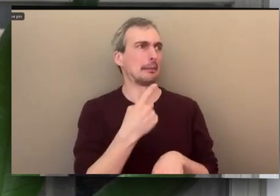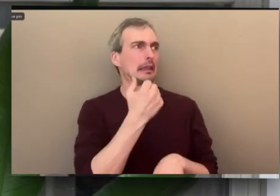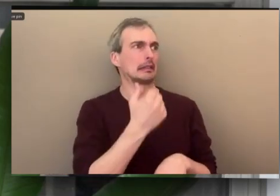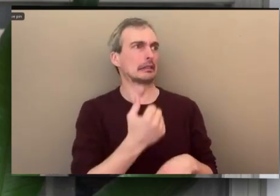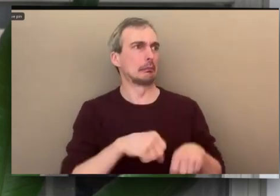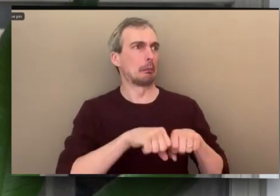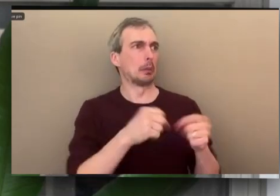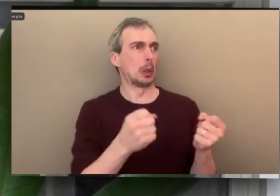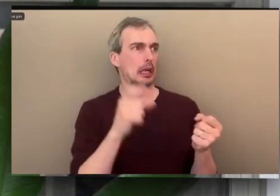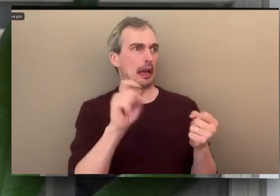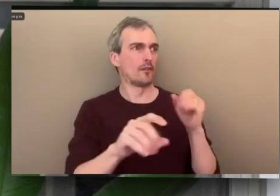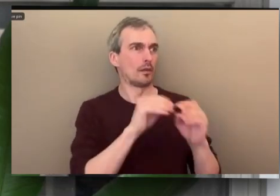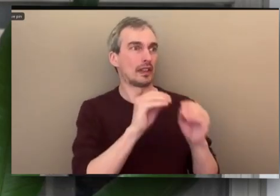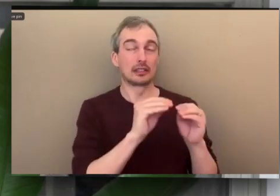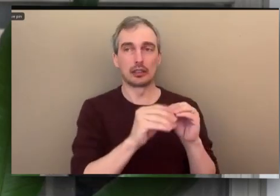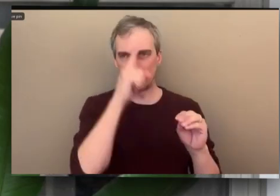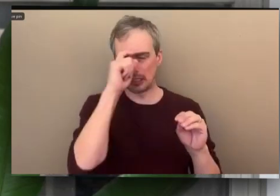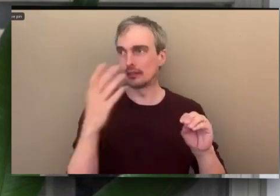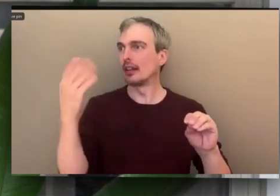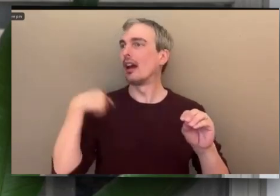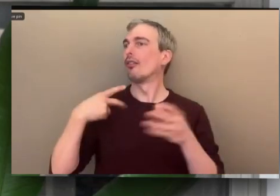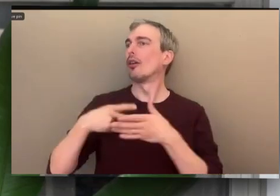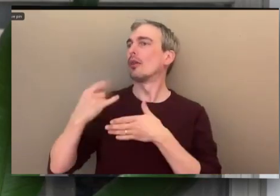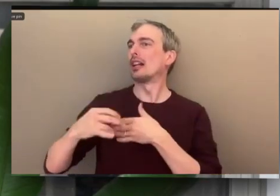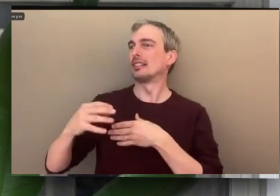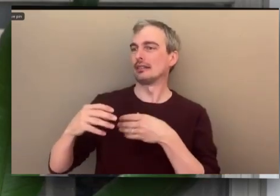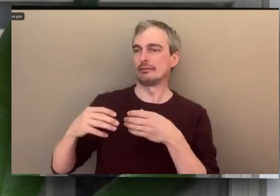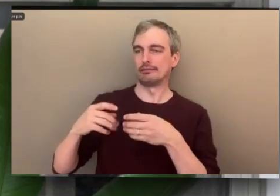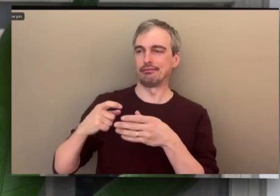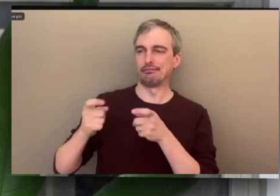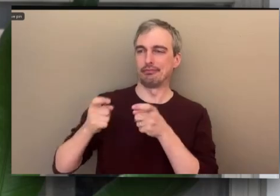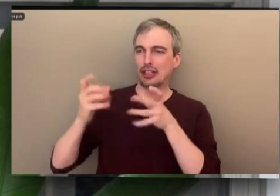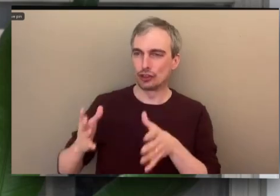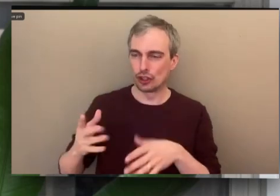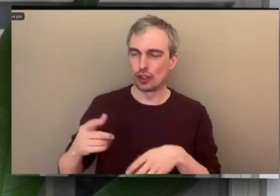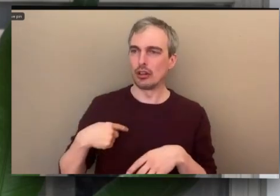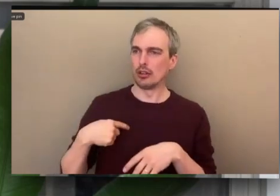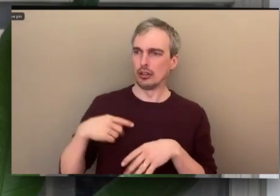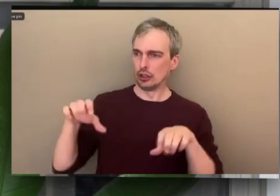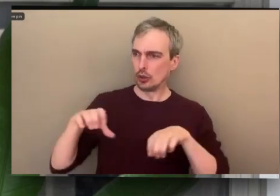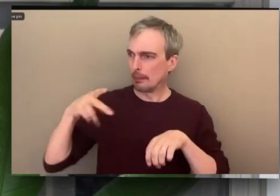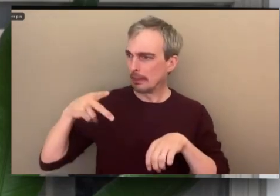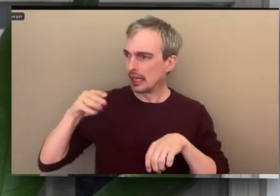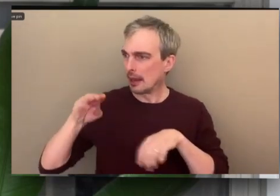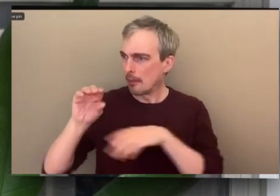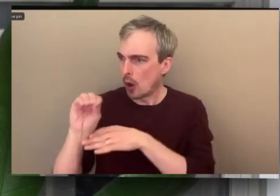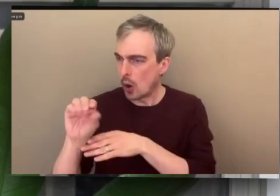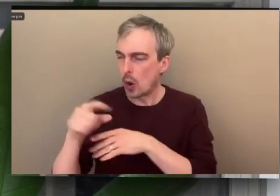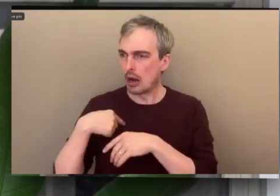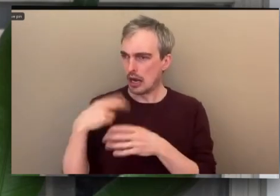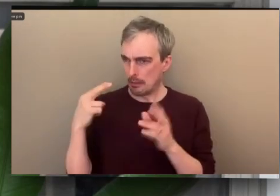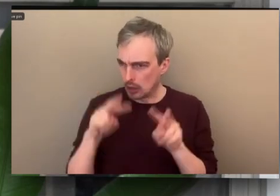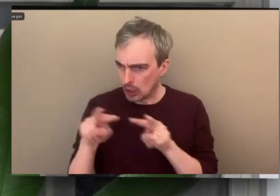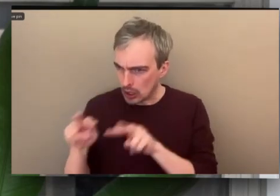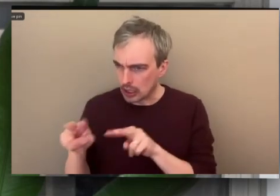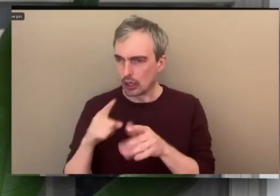creating those processes -- I look at things, you know, what's repeatable. How do we do these things. Learn from it. And that was our focus.